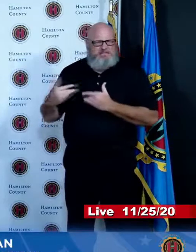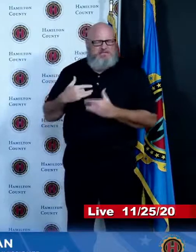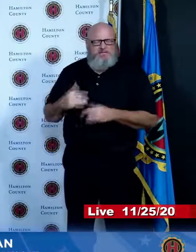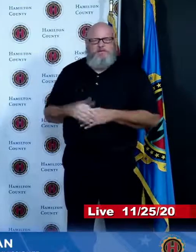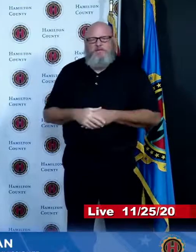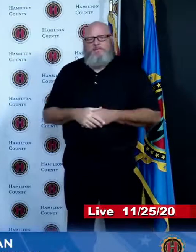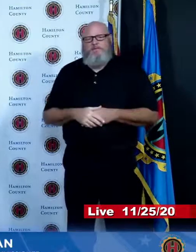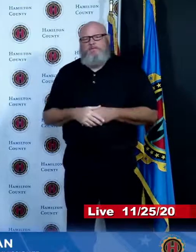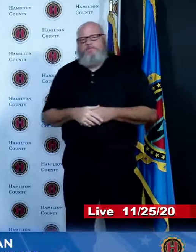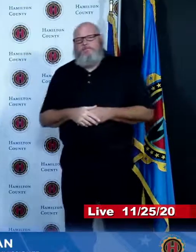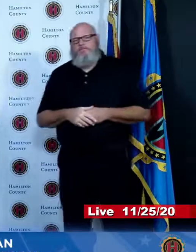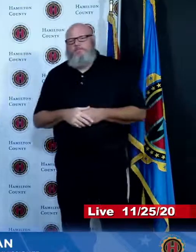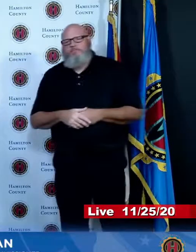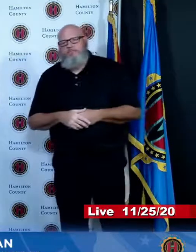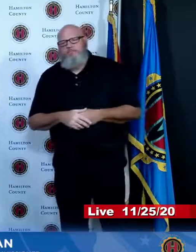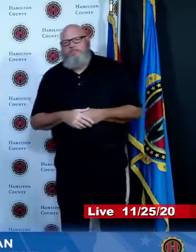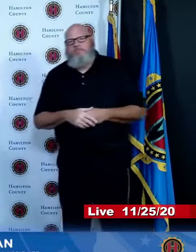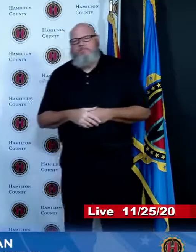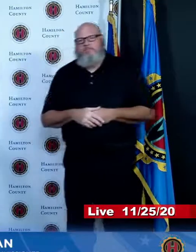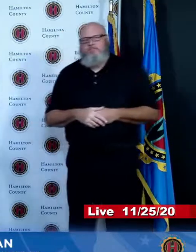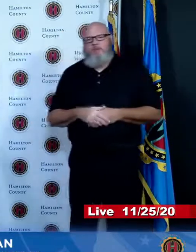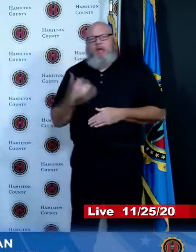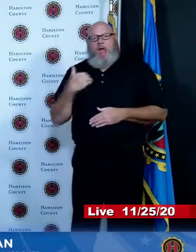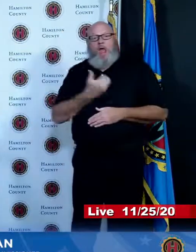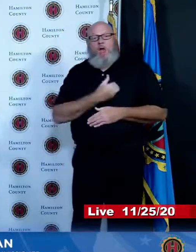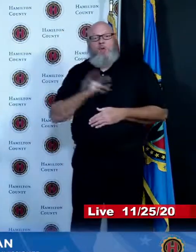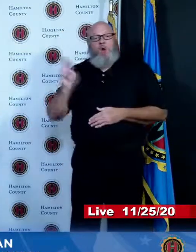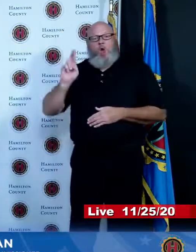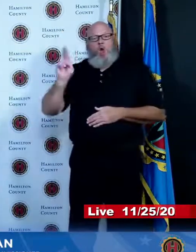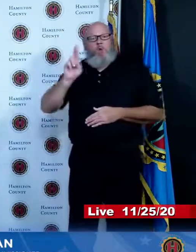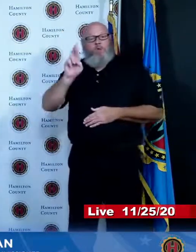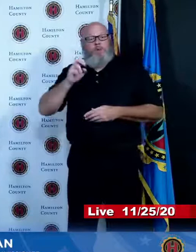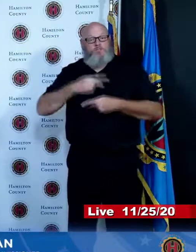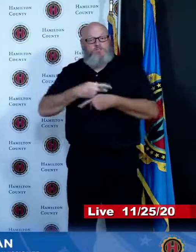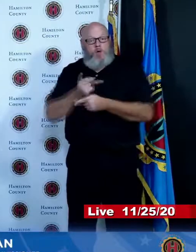shifting to the reproductive number for the last month and a half our reproductive number has been